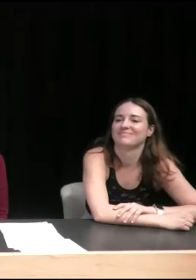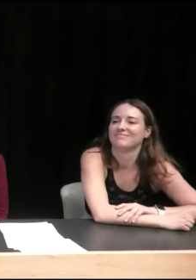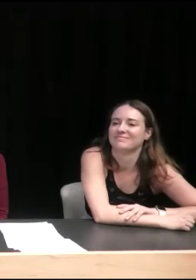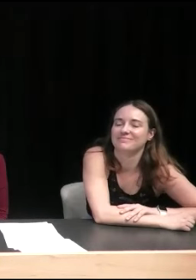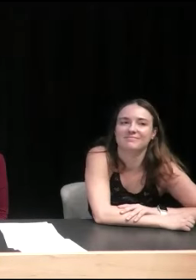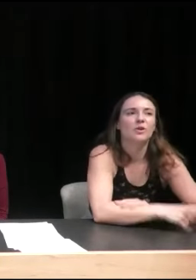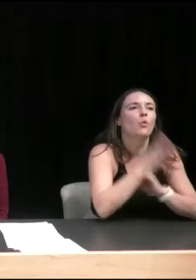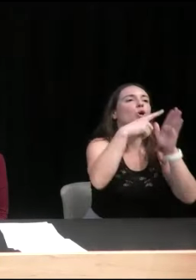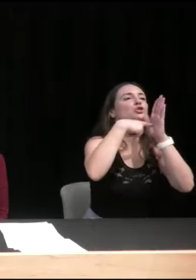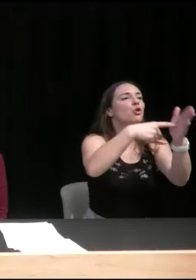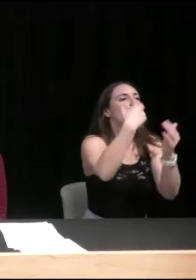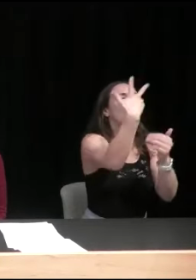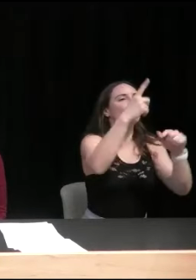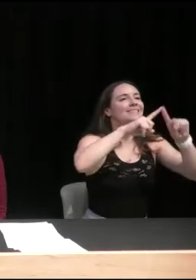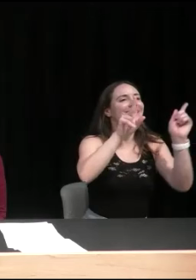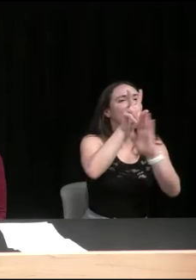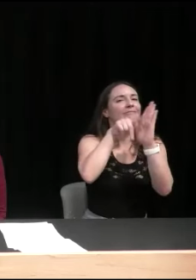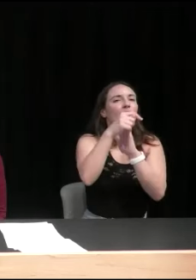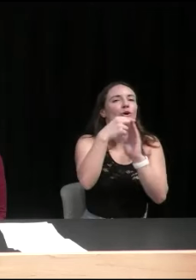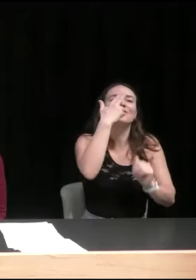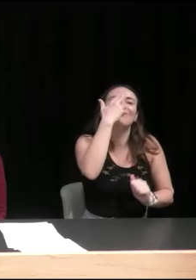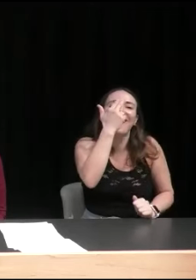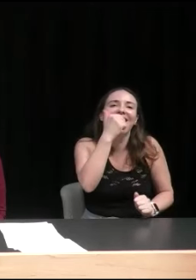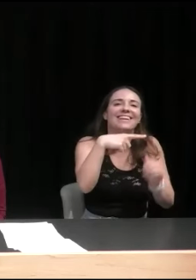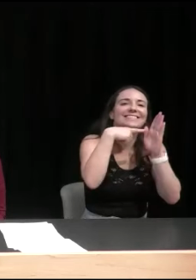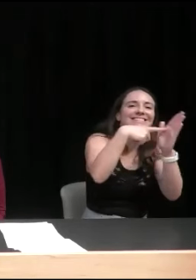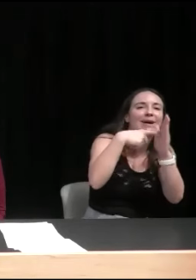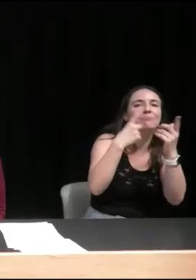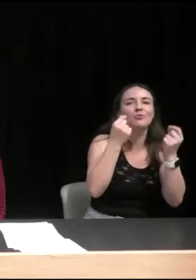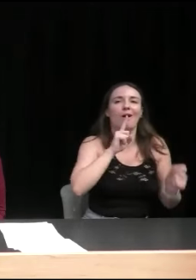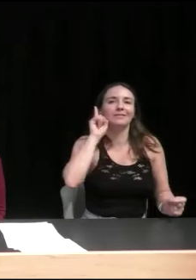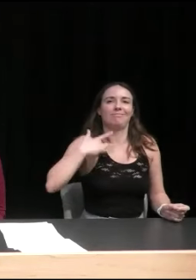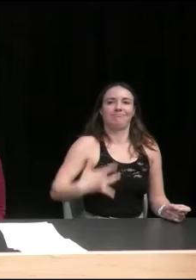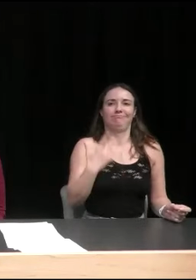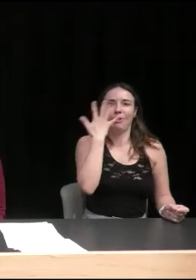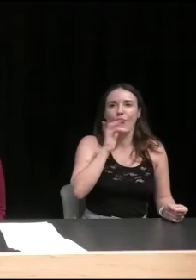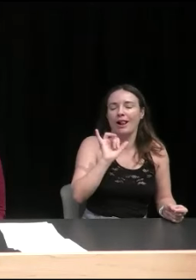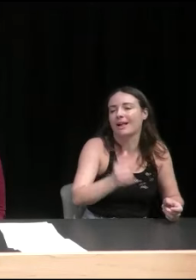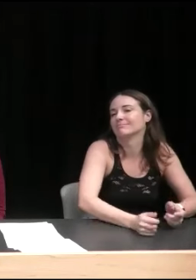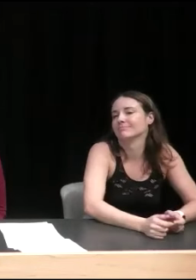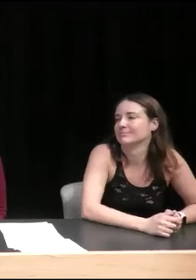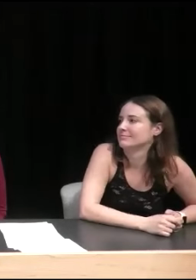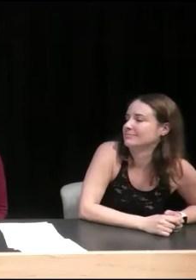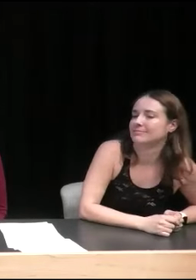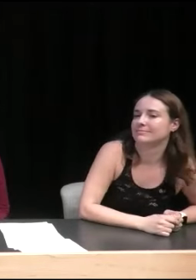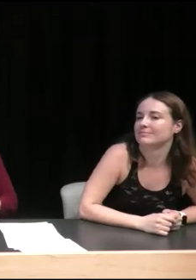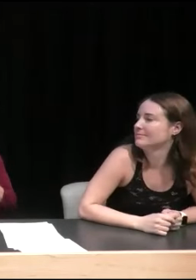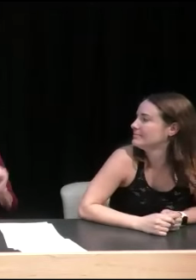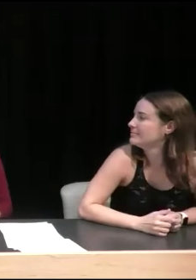brain so we've got three different videos that are funny examples of what deff culture tends